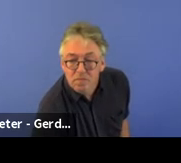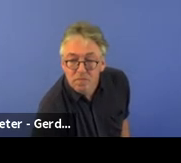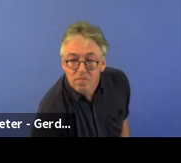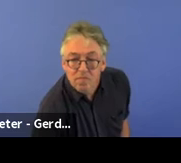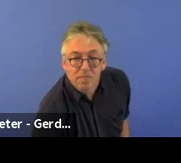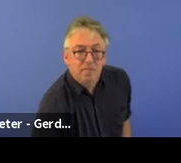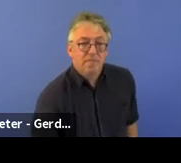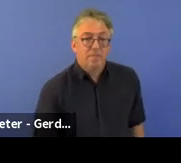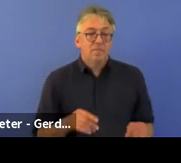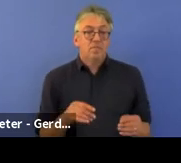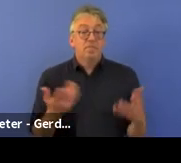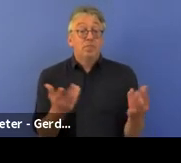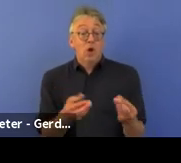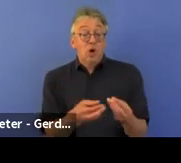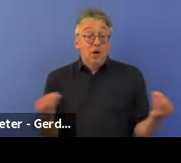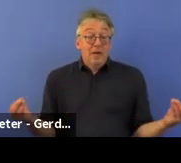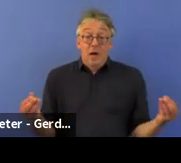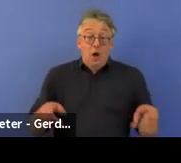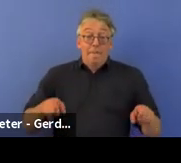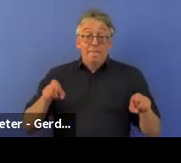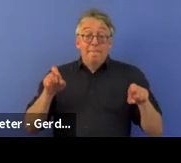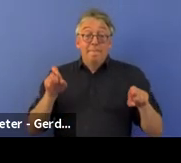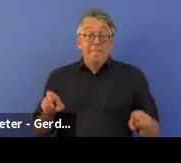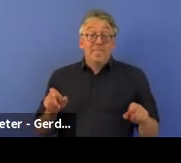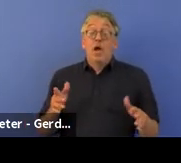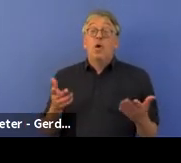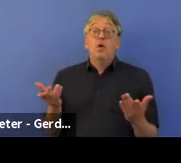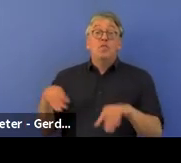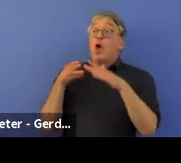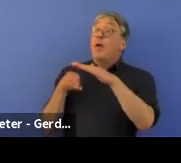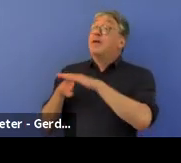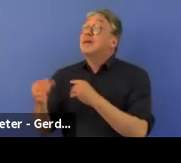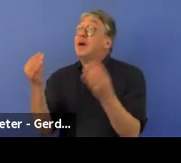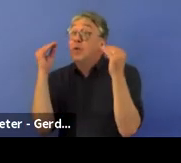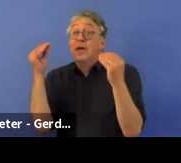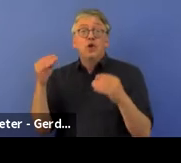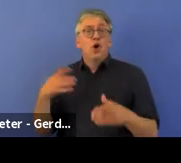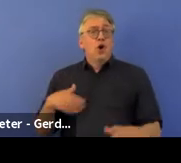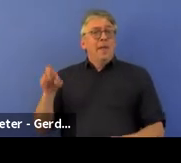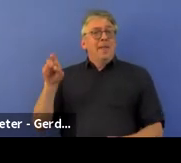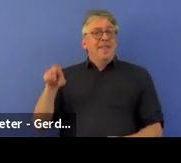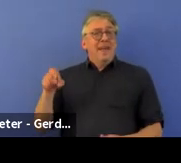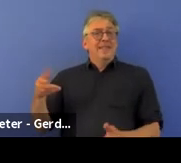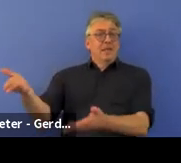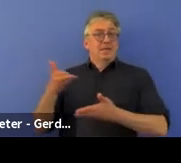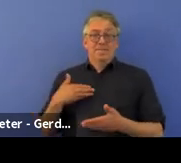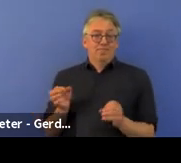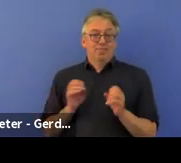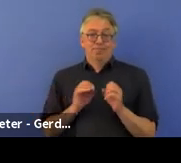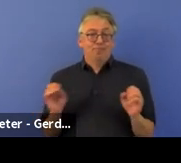most of the time, they are not able to access them because of the lack of awareness about their righting